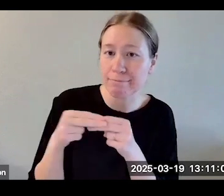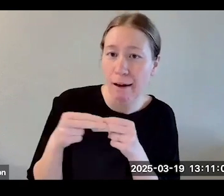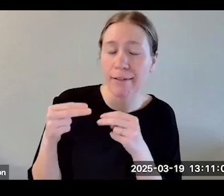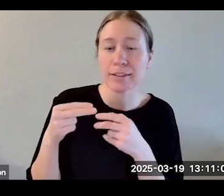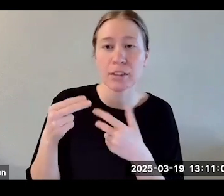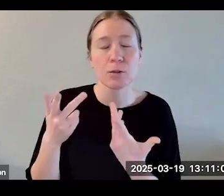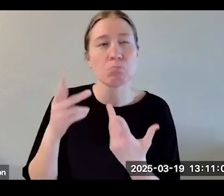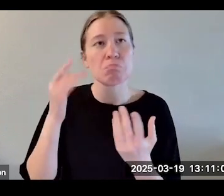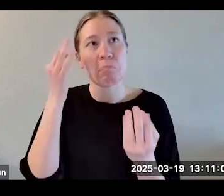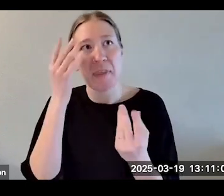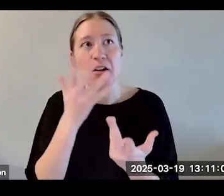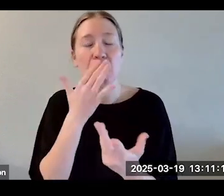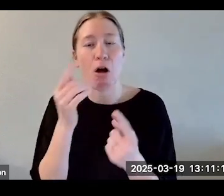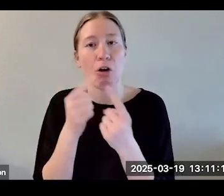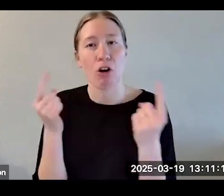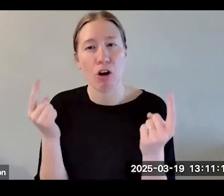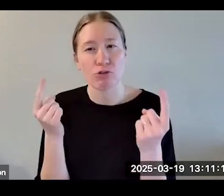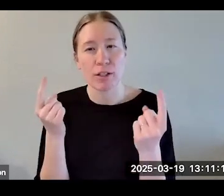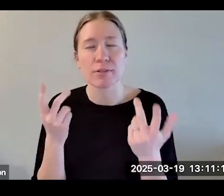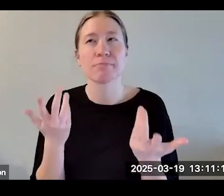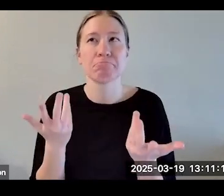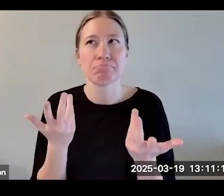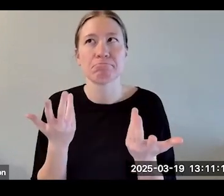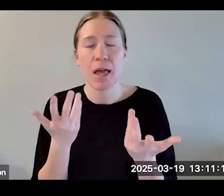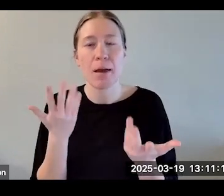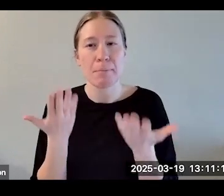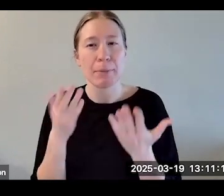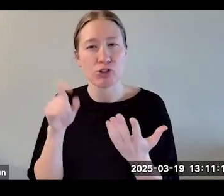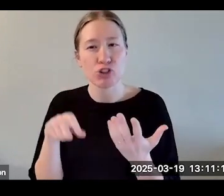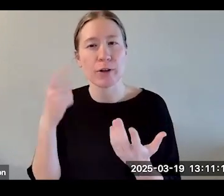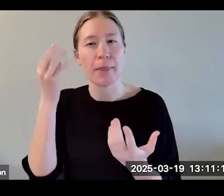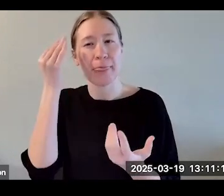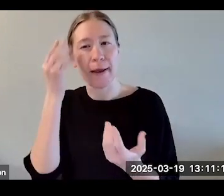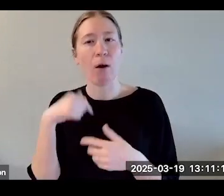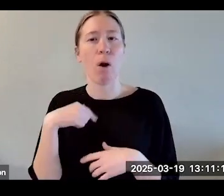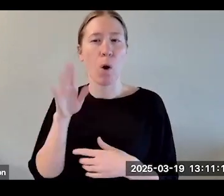maybe having a good sense for, "Hey, I'm gonna be using these six or seven colors,